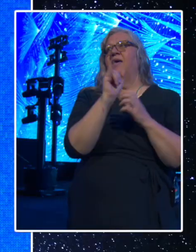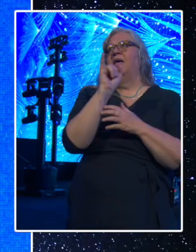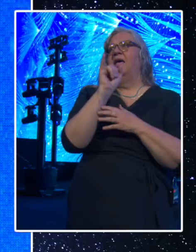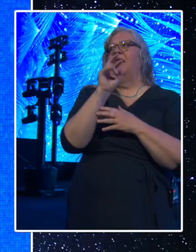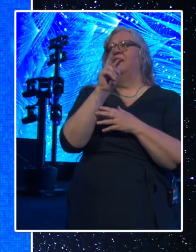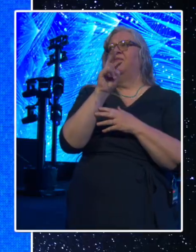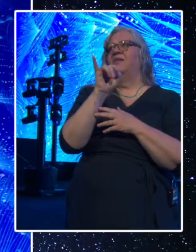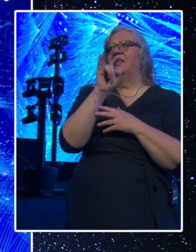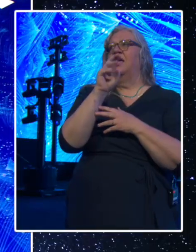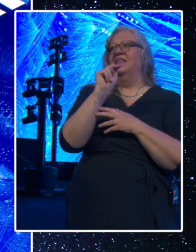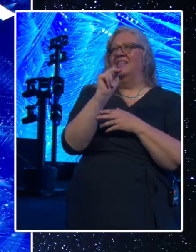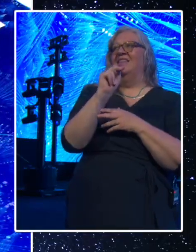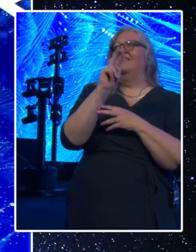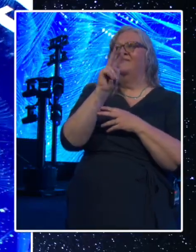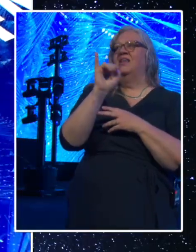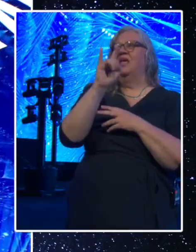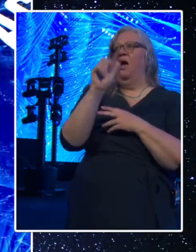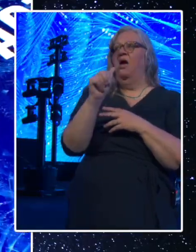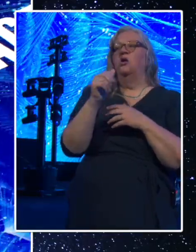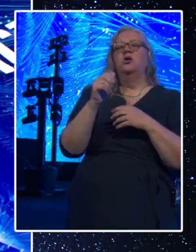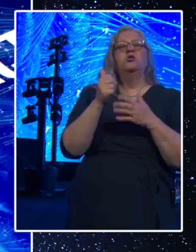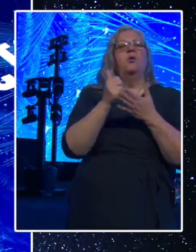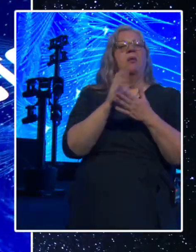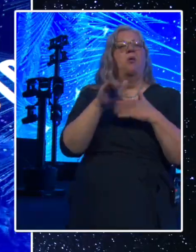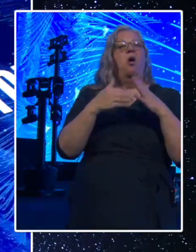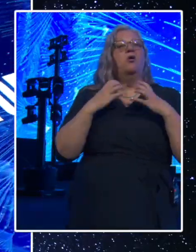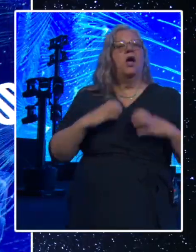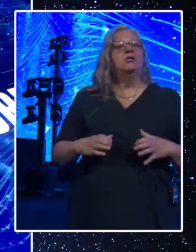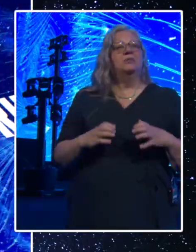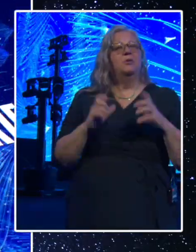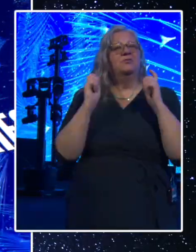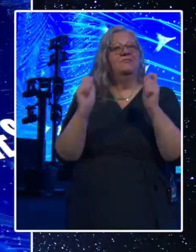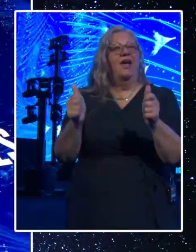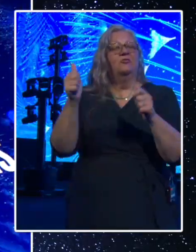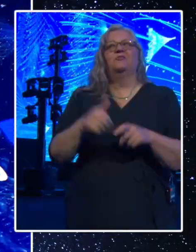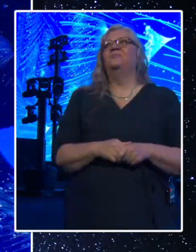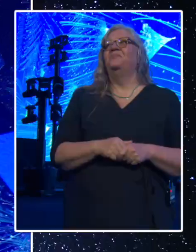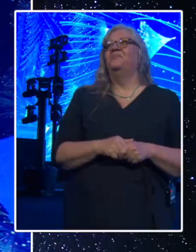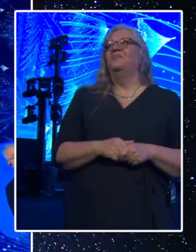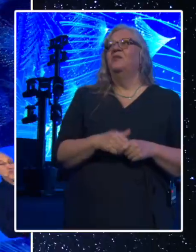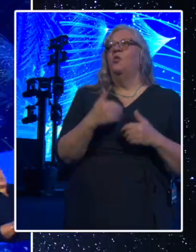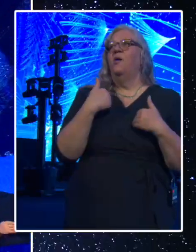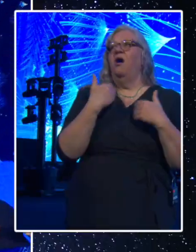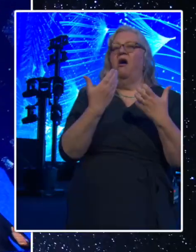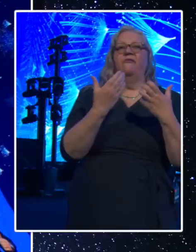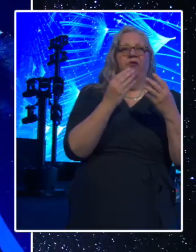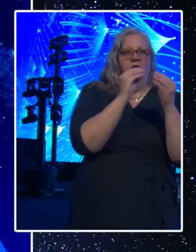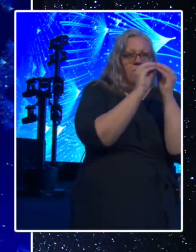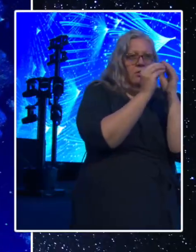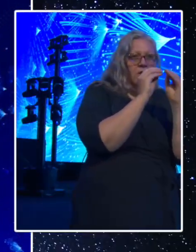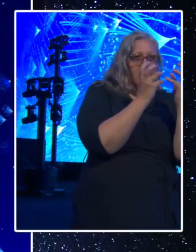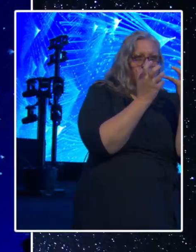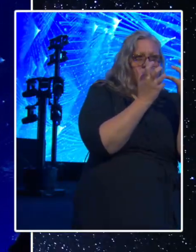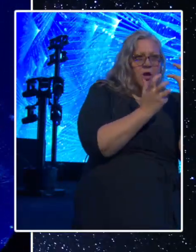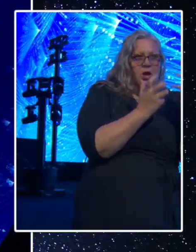to help customers of all sizes move faster. We now offer curated and composable solutions